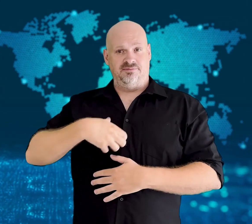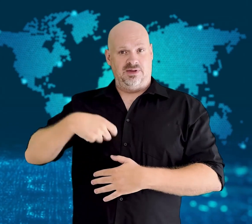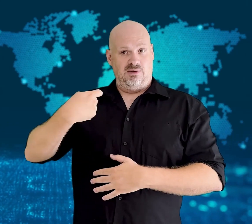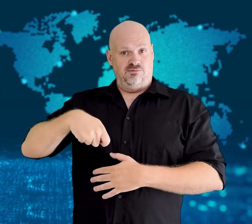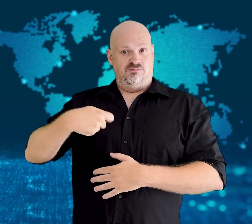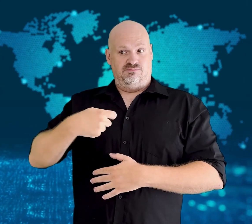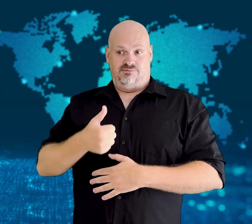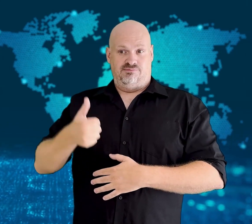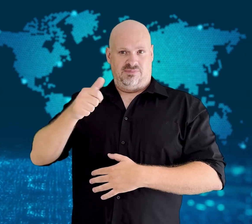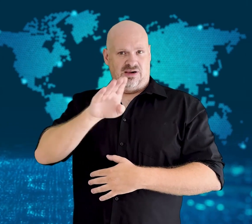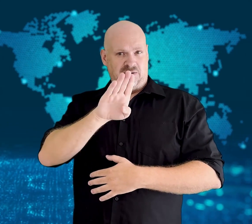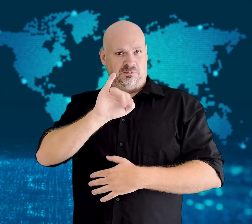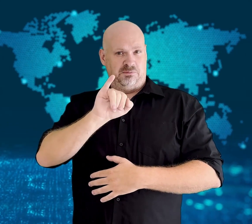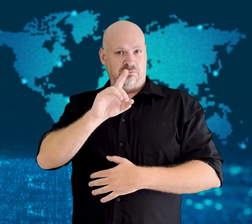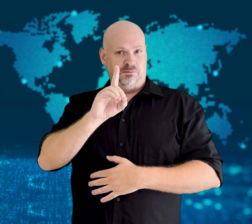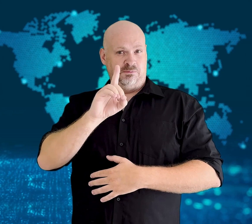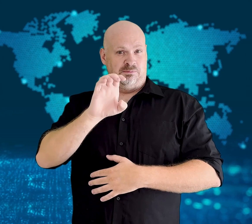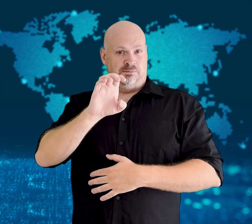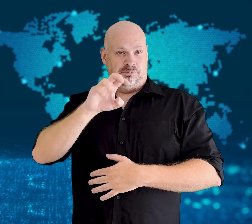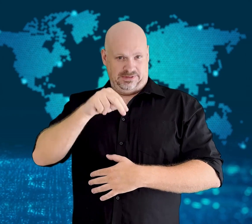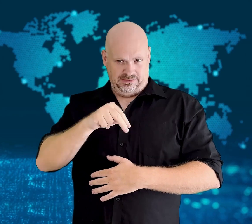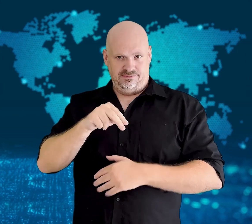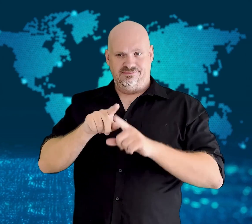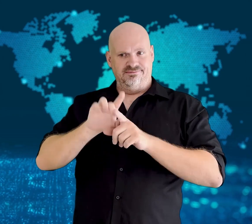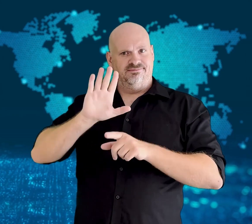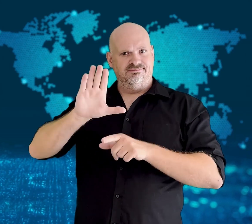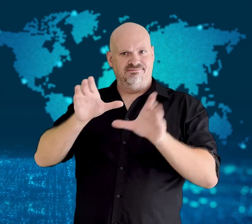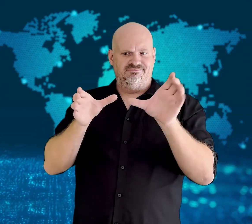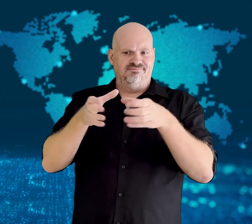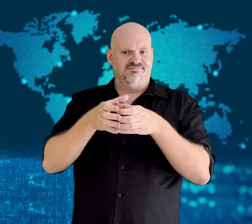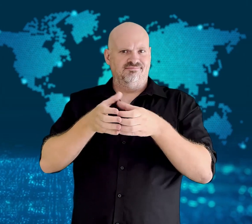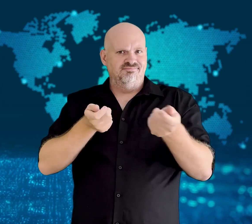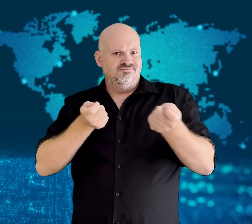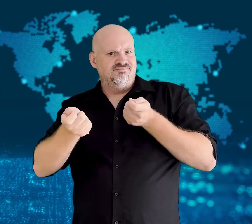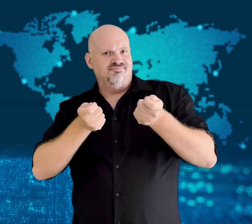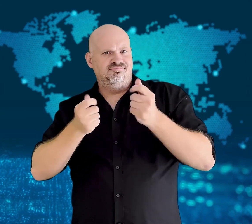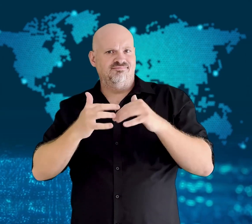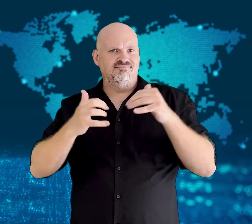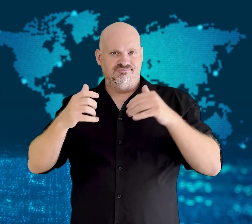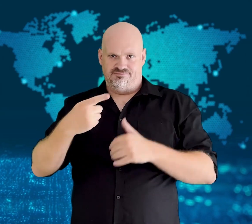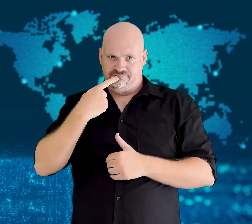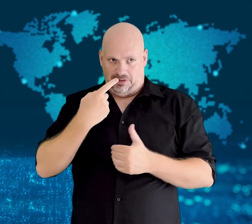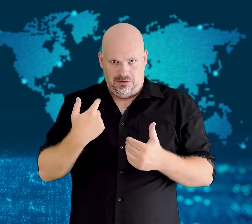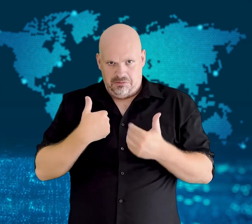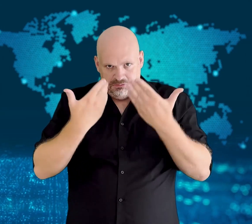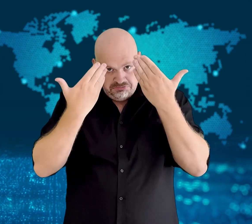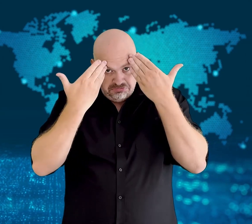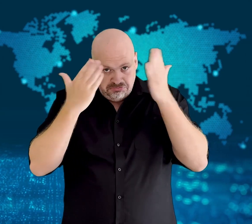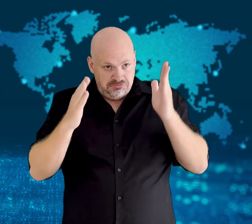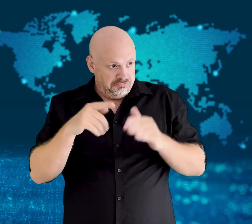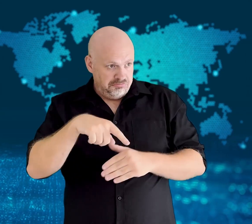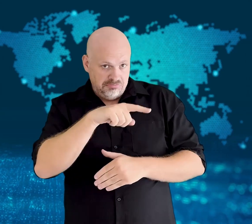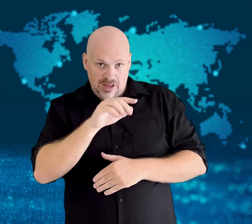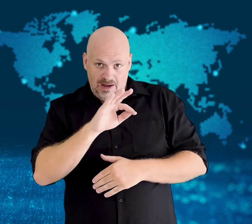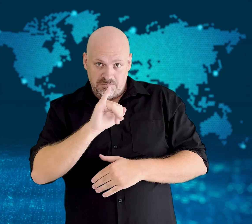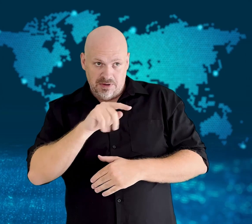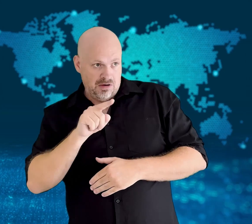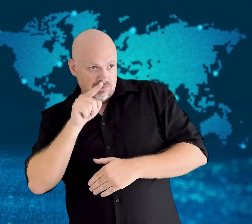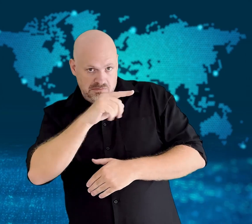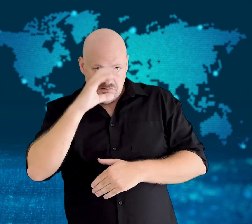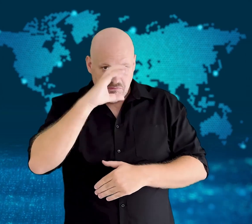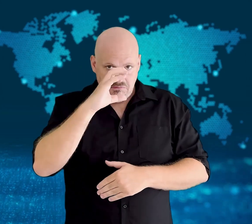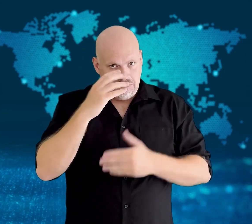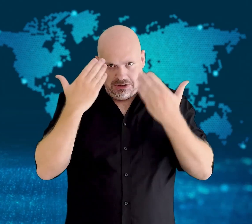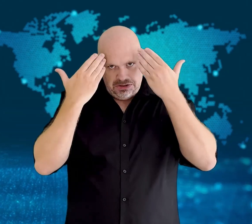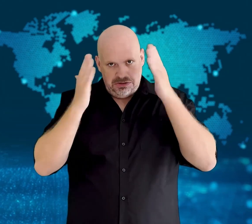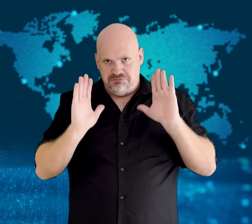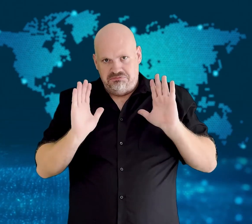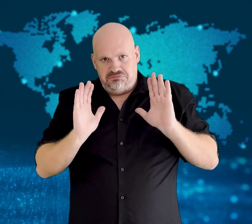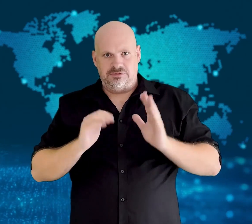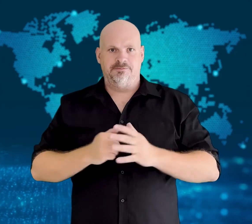President Biden and his administration claim they did not know about the search.